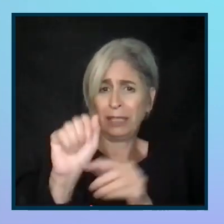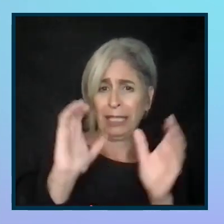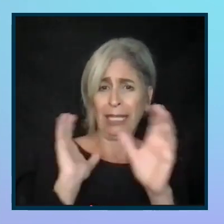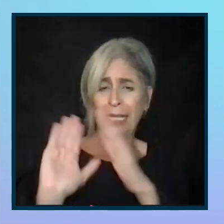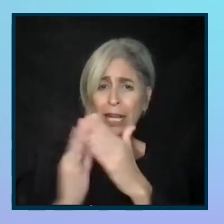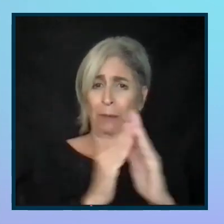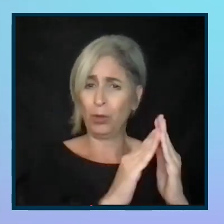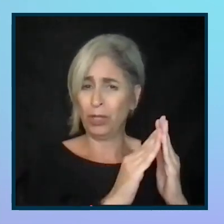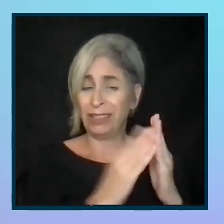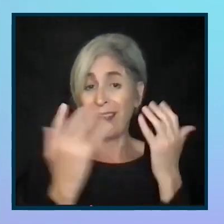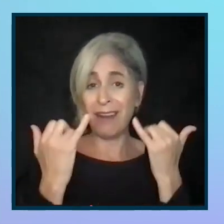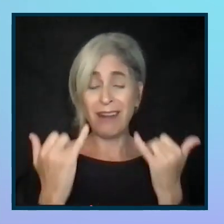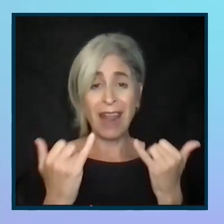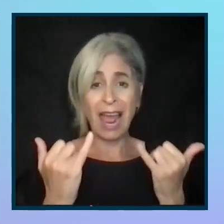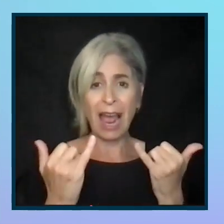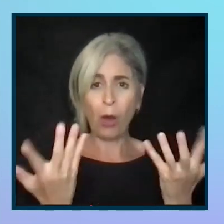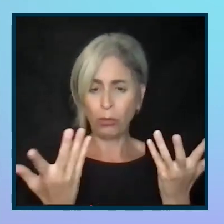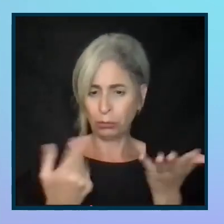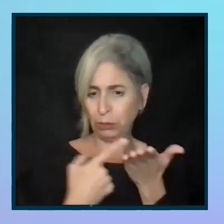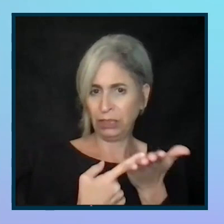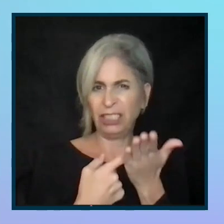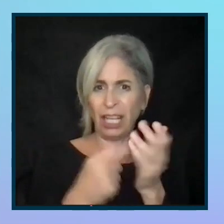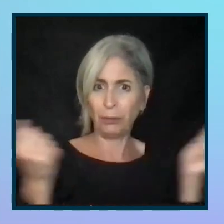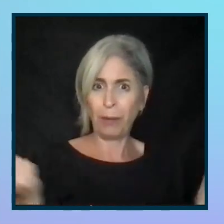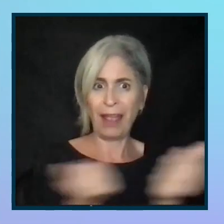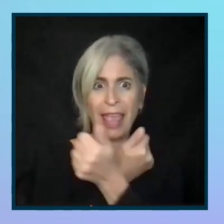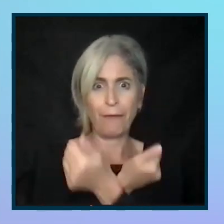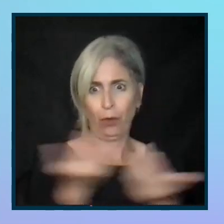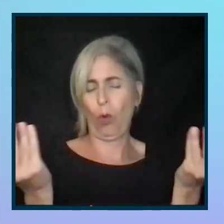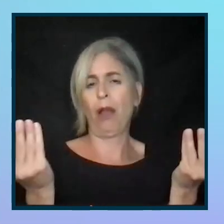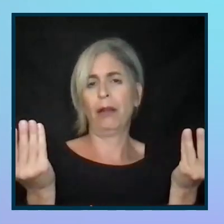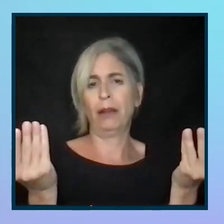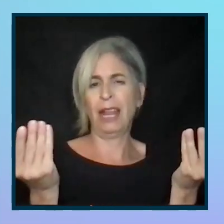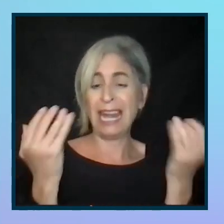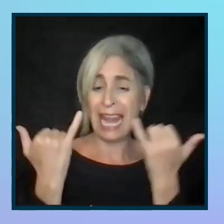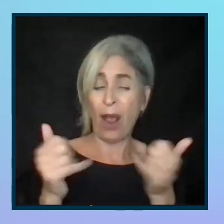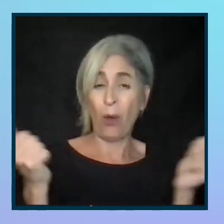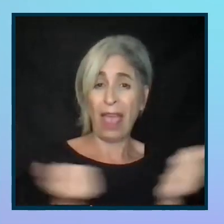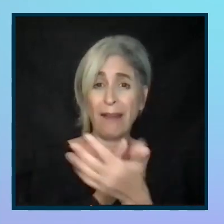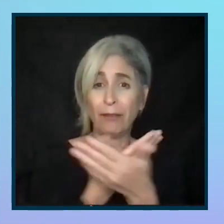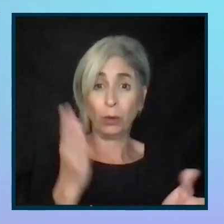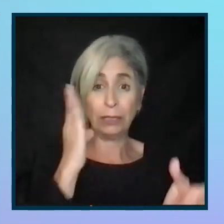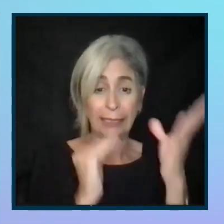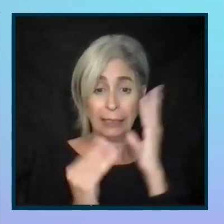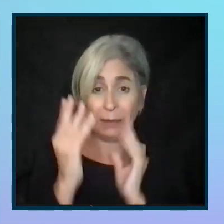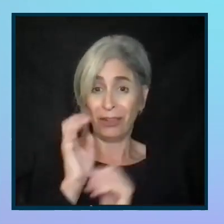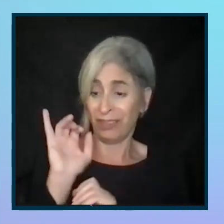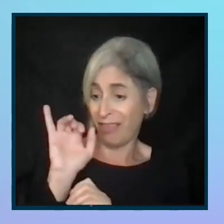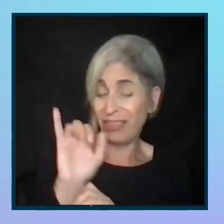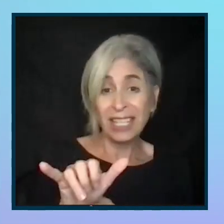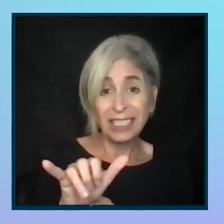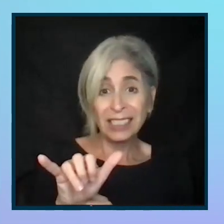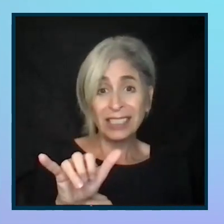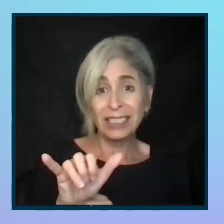but now it's being discussed by everyone. So now that everybody has experienced this, then we do have an influx.